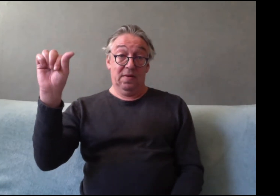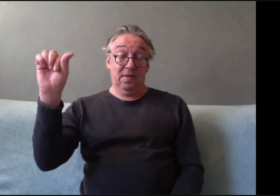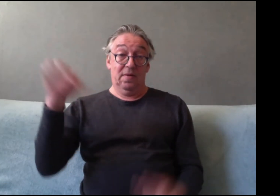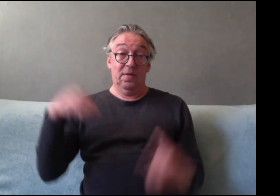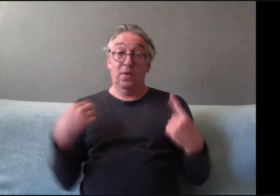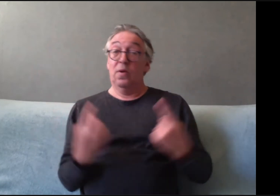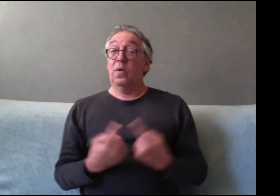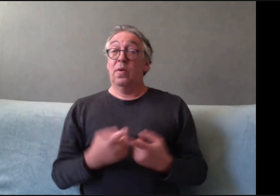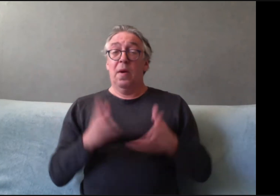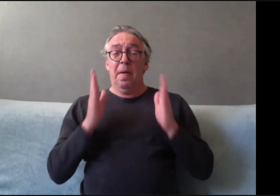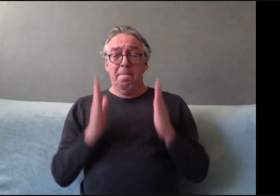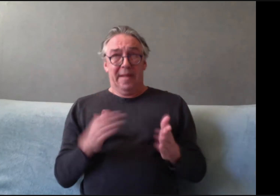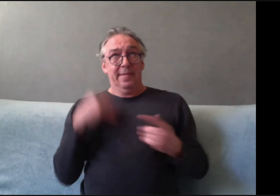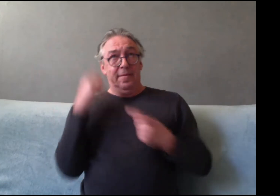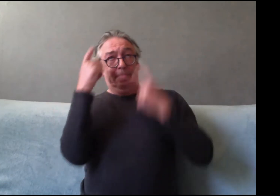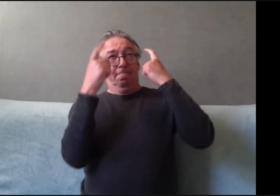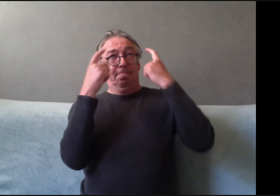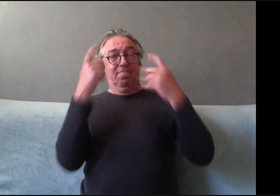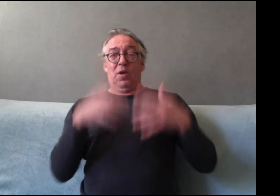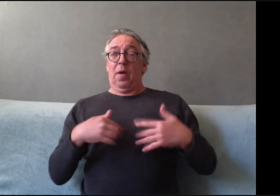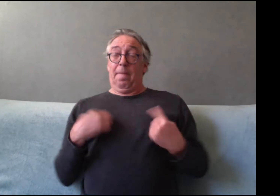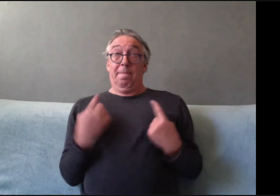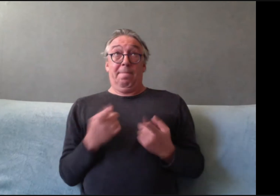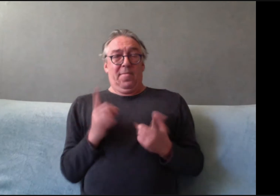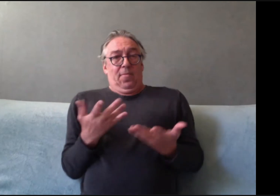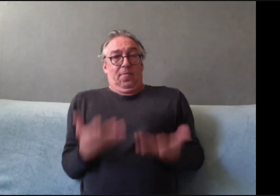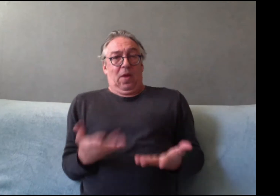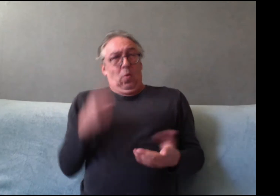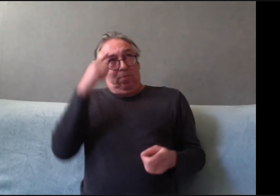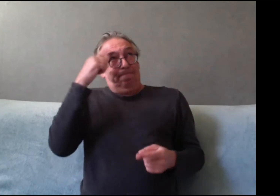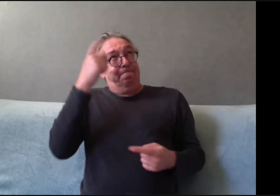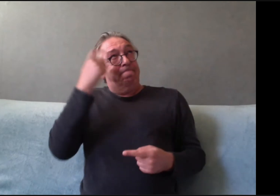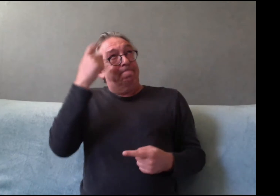how to influence the recovery plans